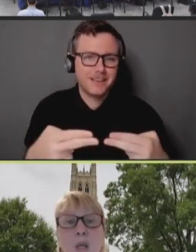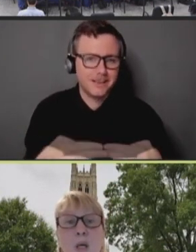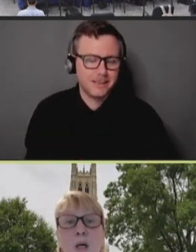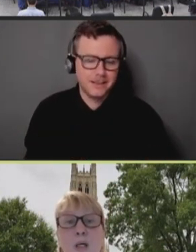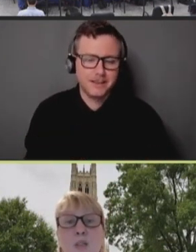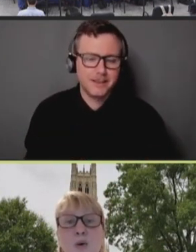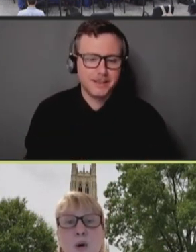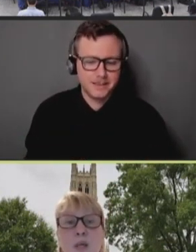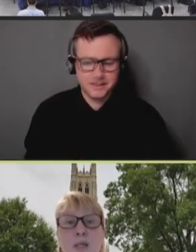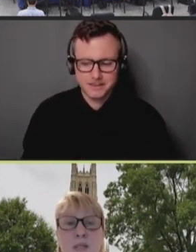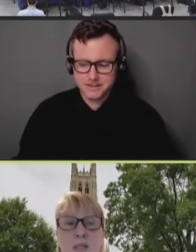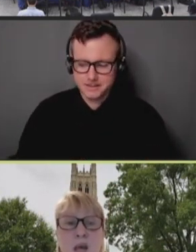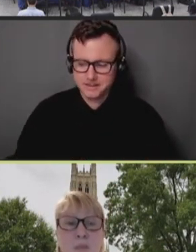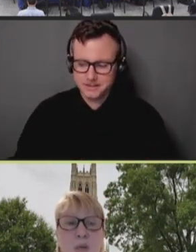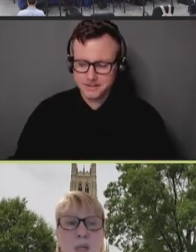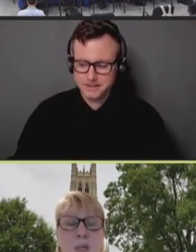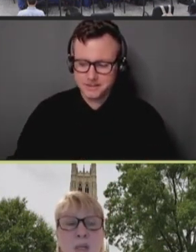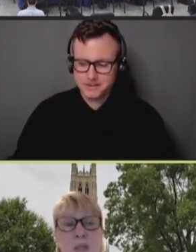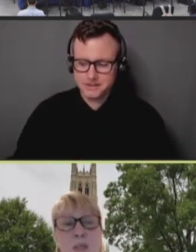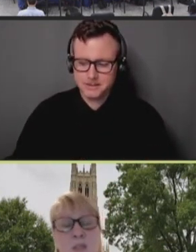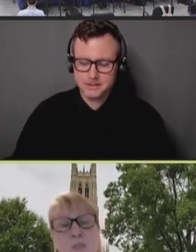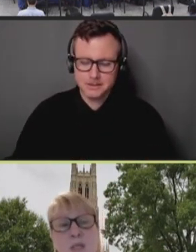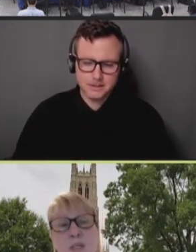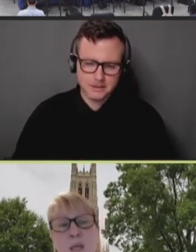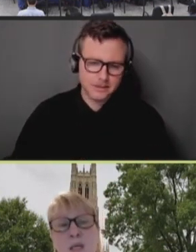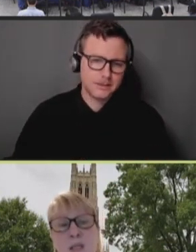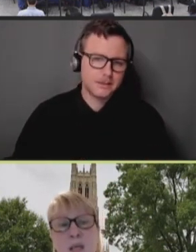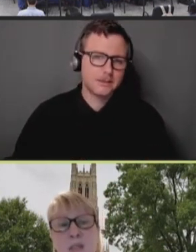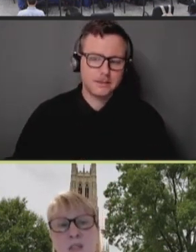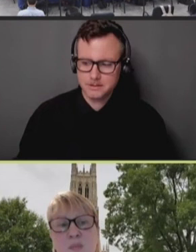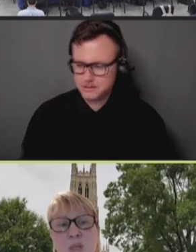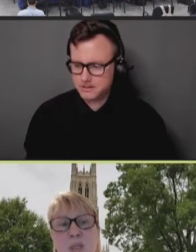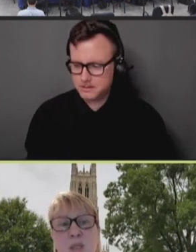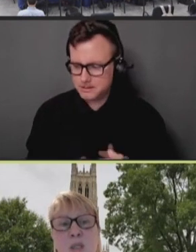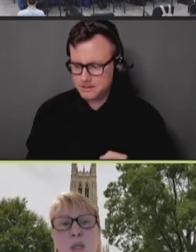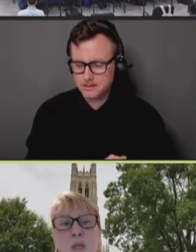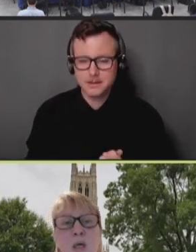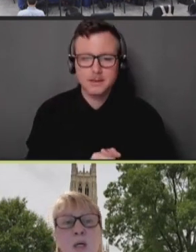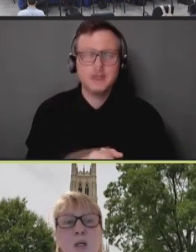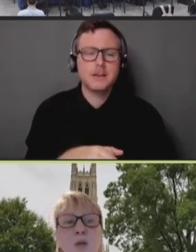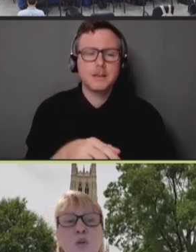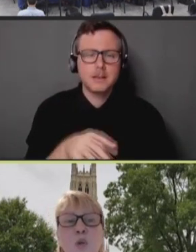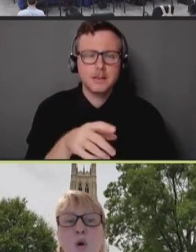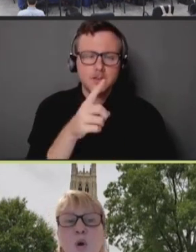So, as a summary, it's basically the line in the middle.